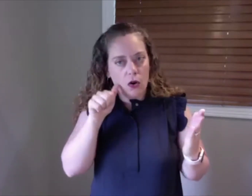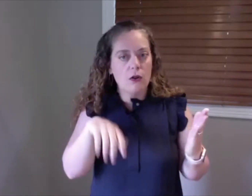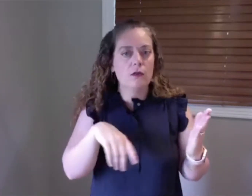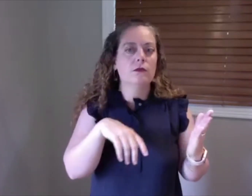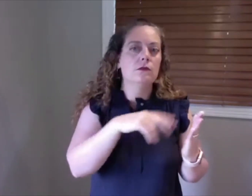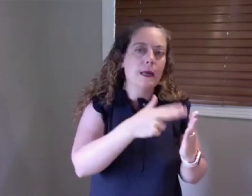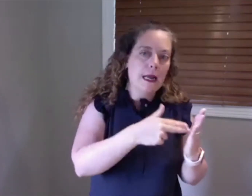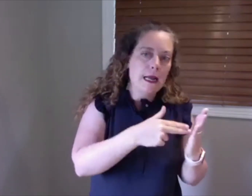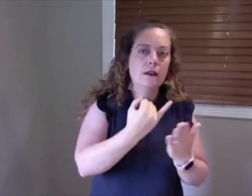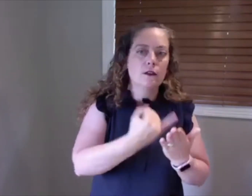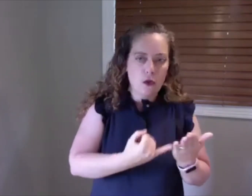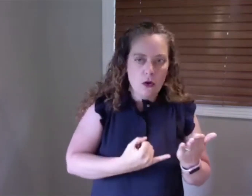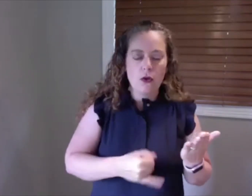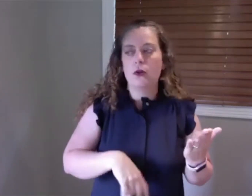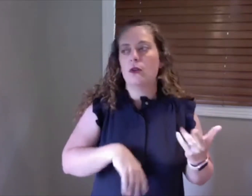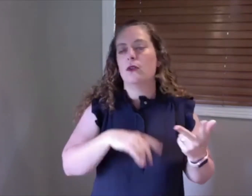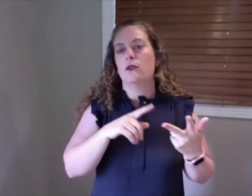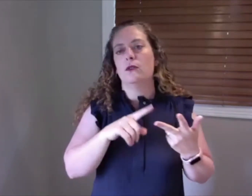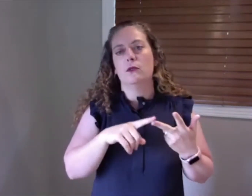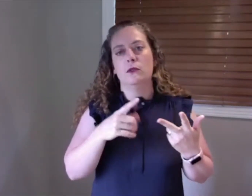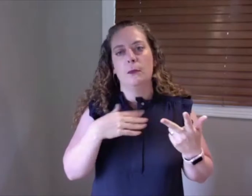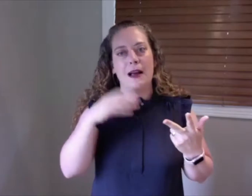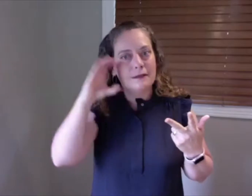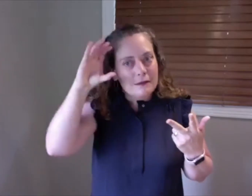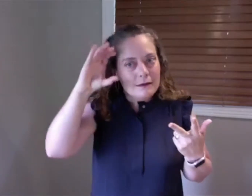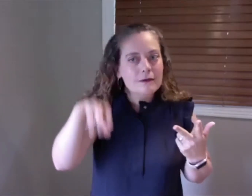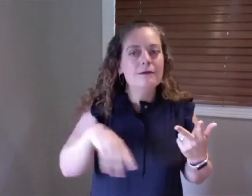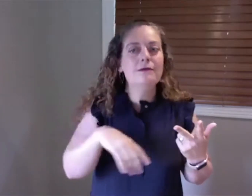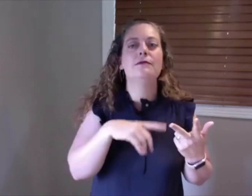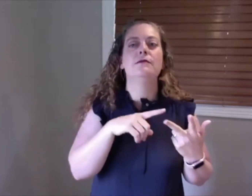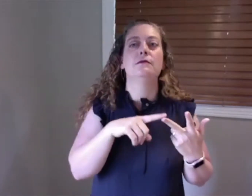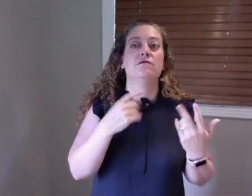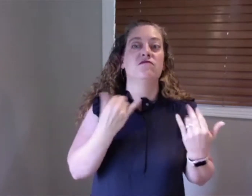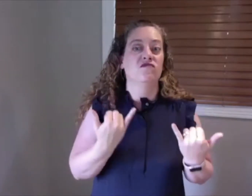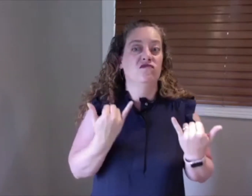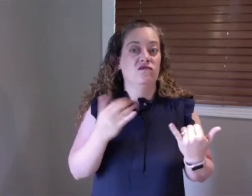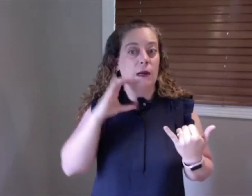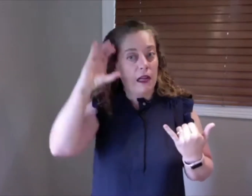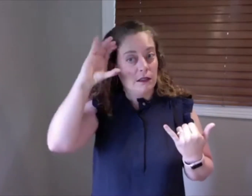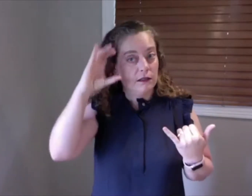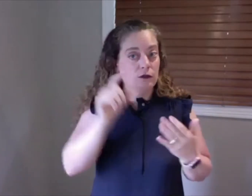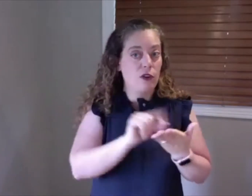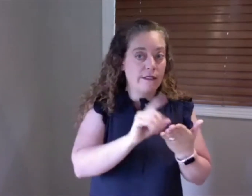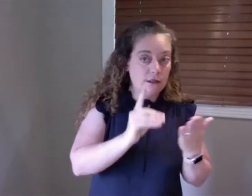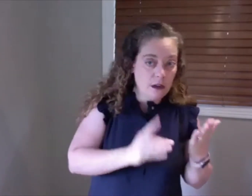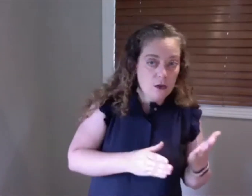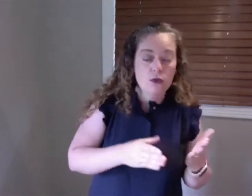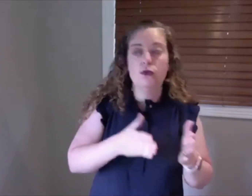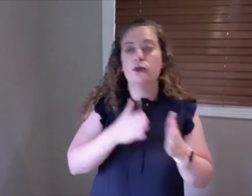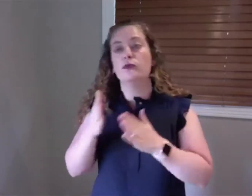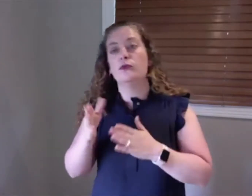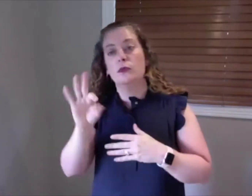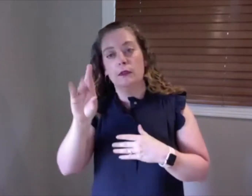my aunt was a painter, and she also drew and I have a cousin